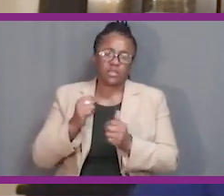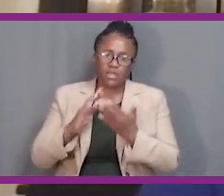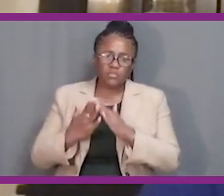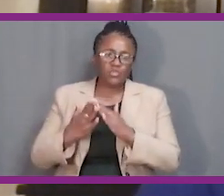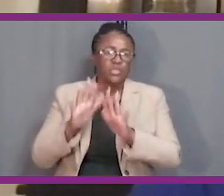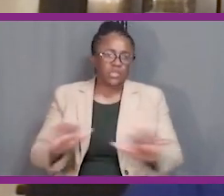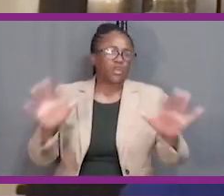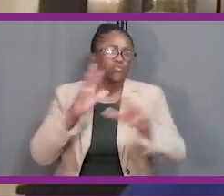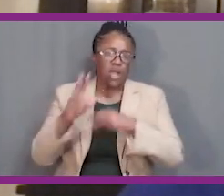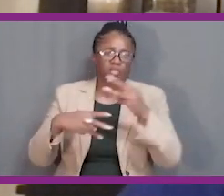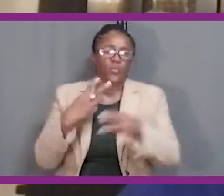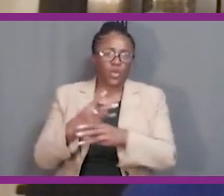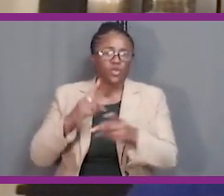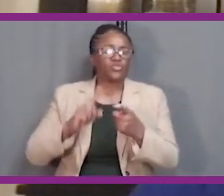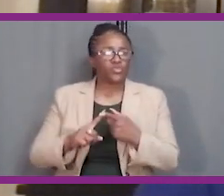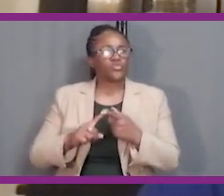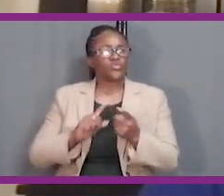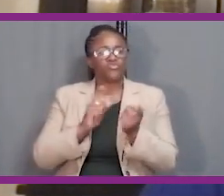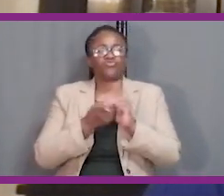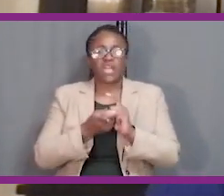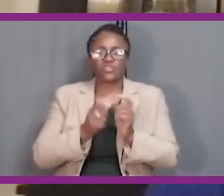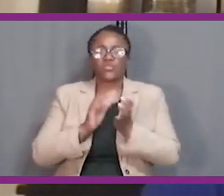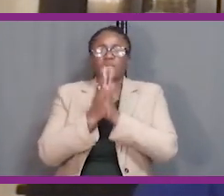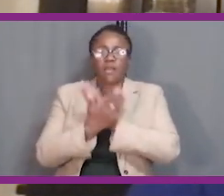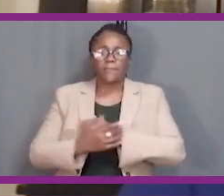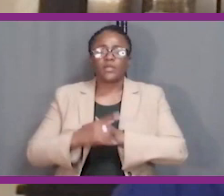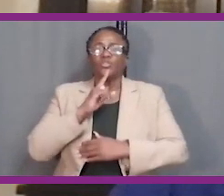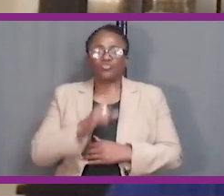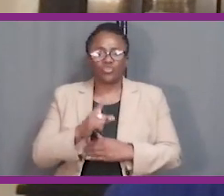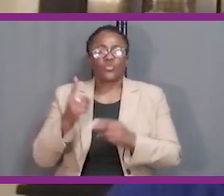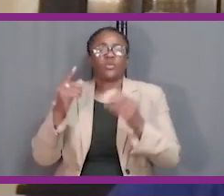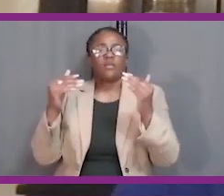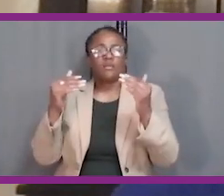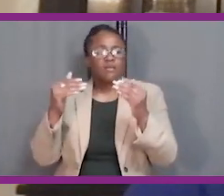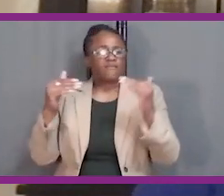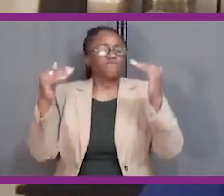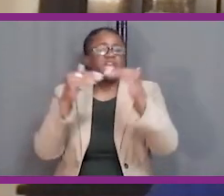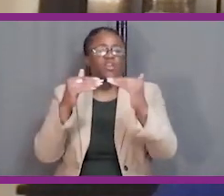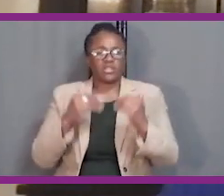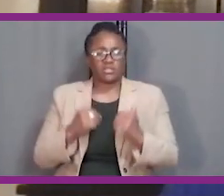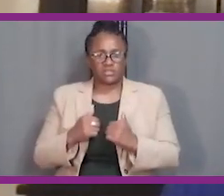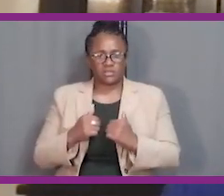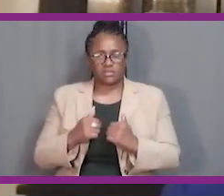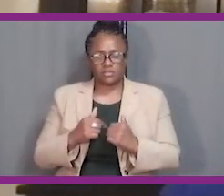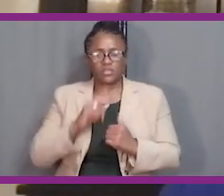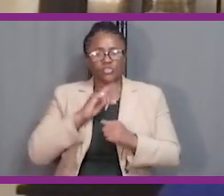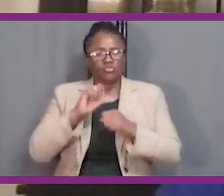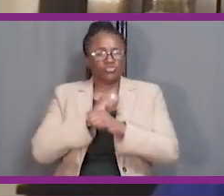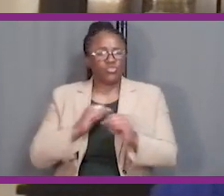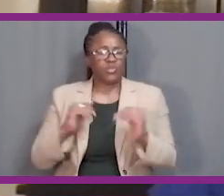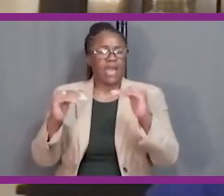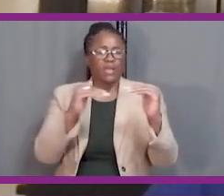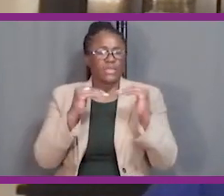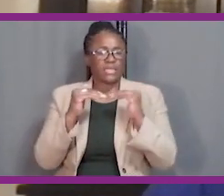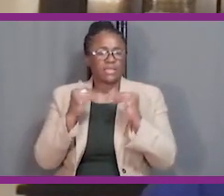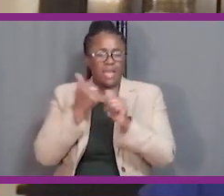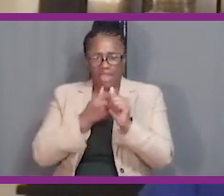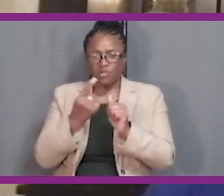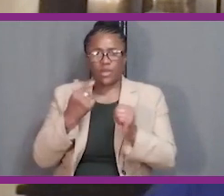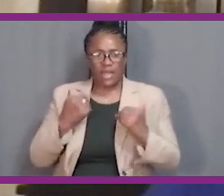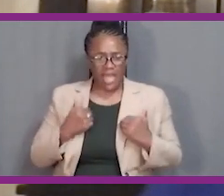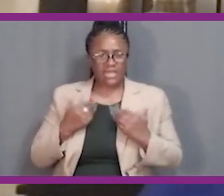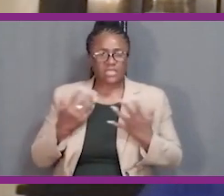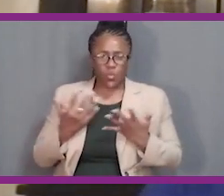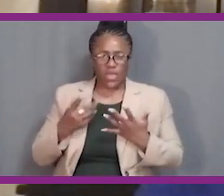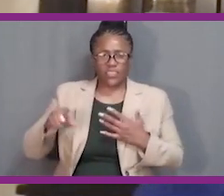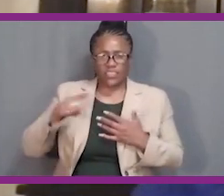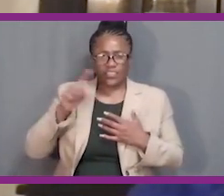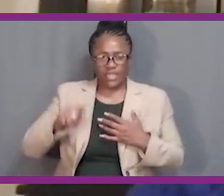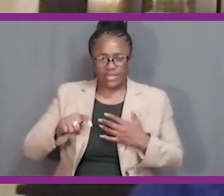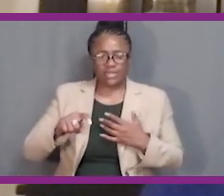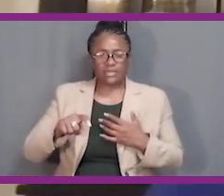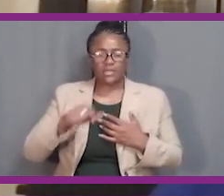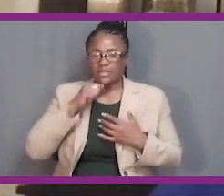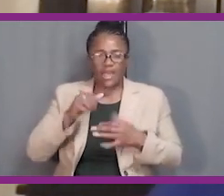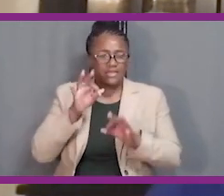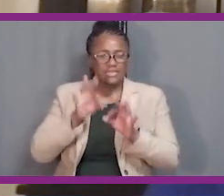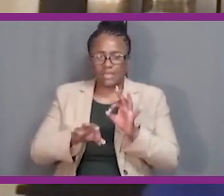true equity, that everyone has what they need and not simply the opportunity if somebody grants them